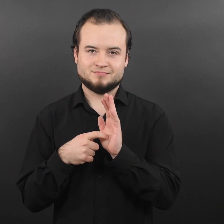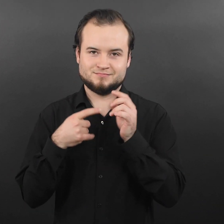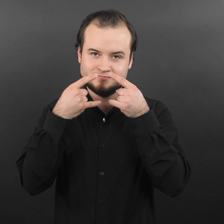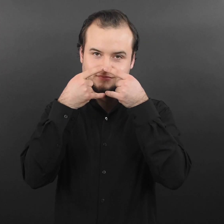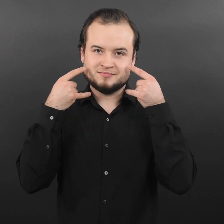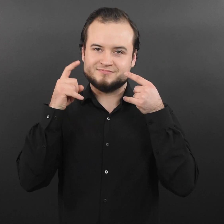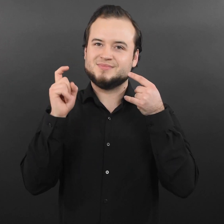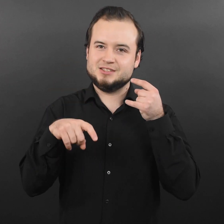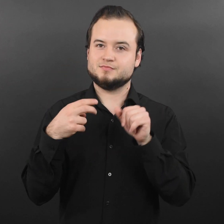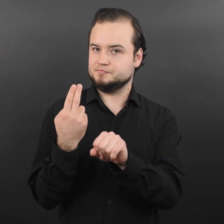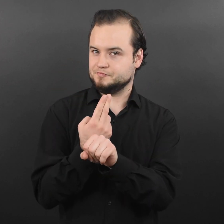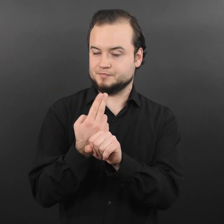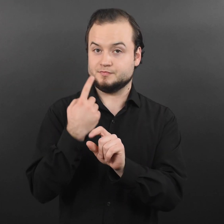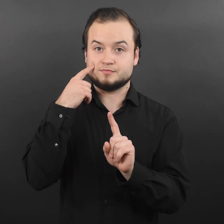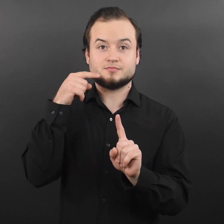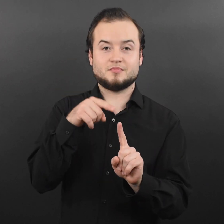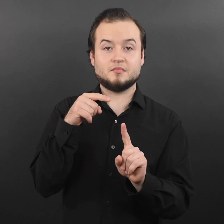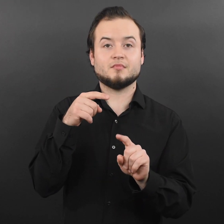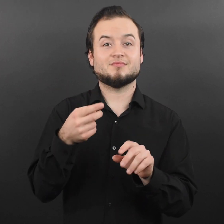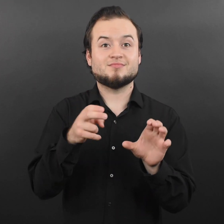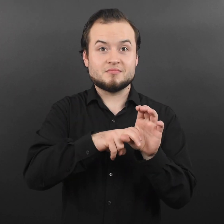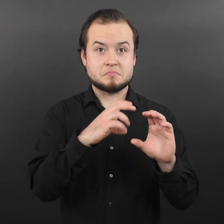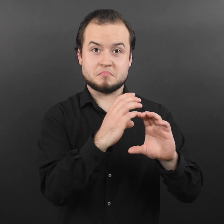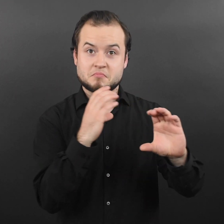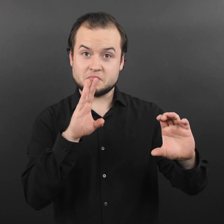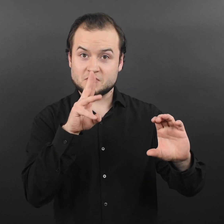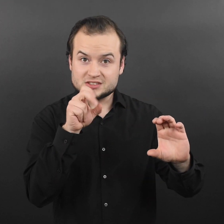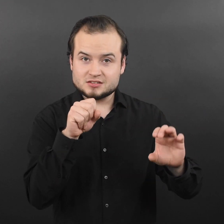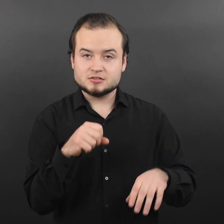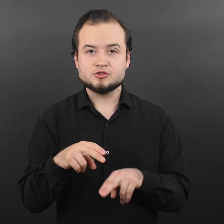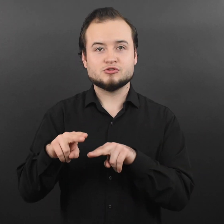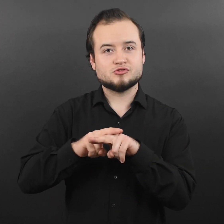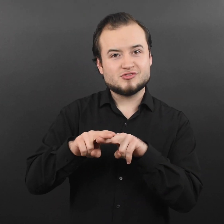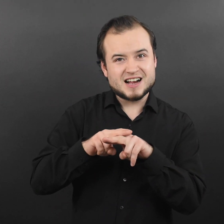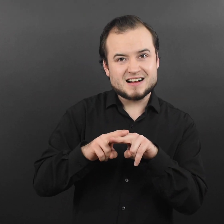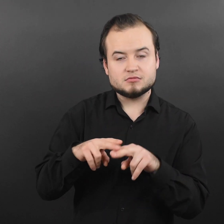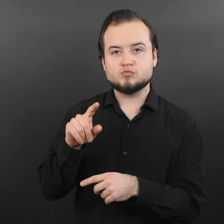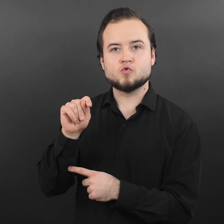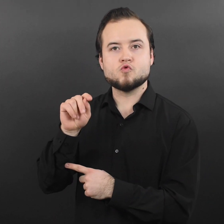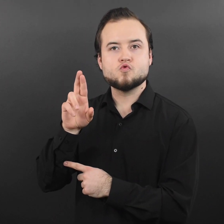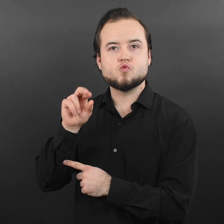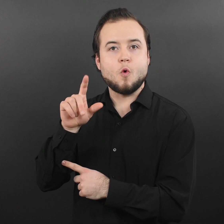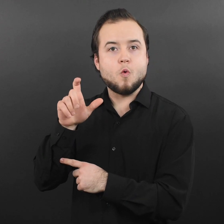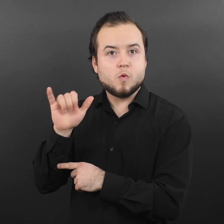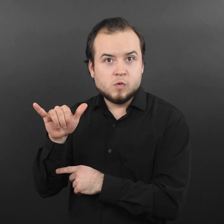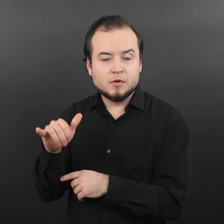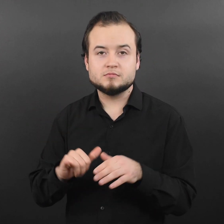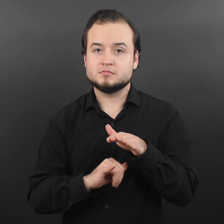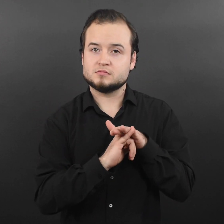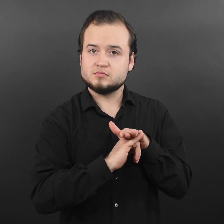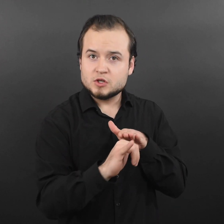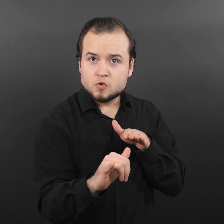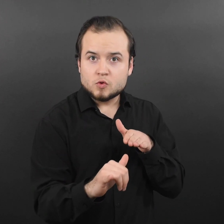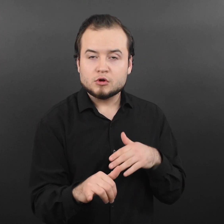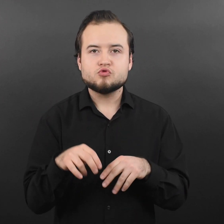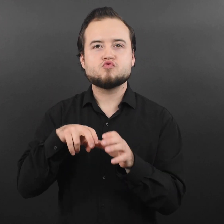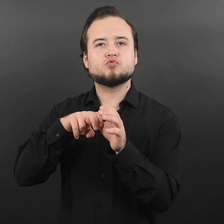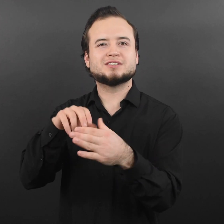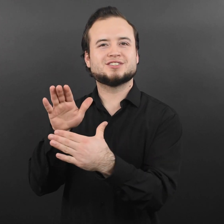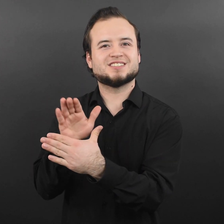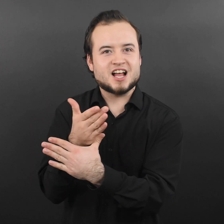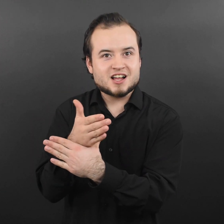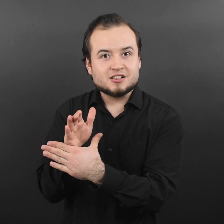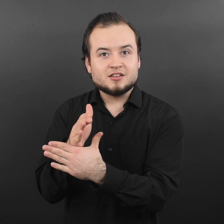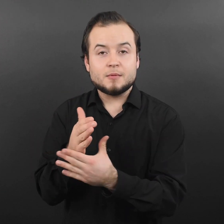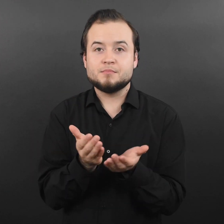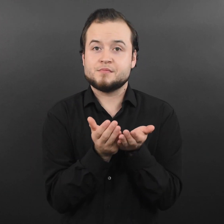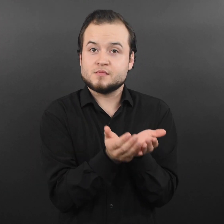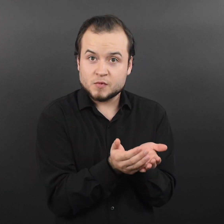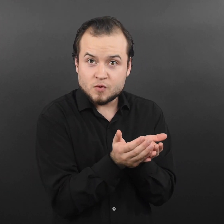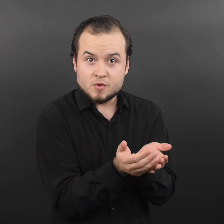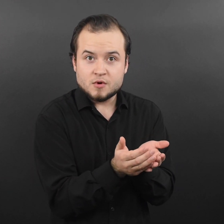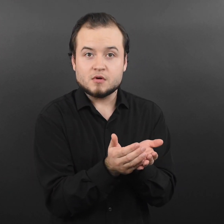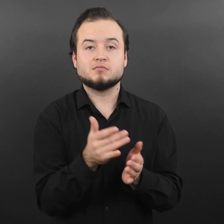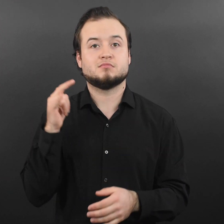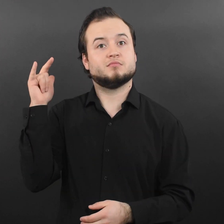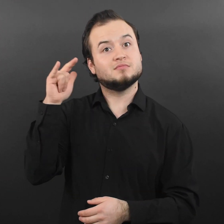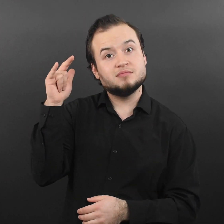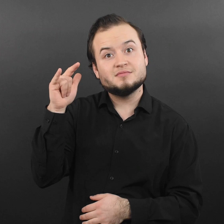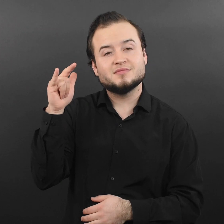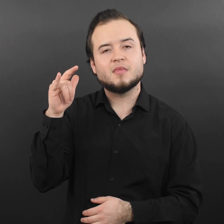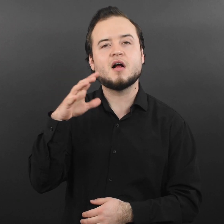CDC requires facemasks on buses, trains, trolleys, subways, ride-shares, maritime transportation,